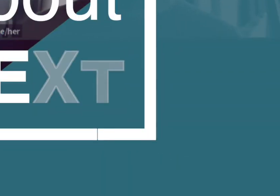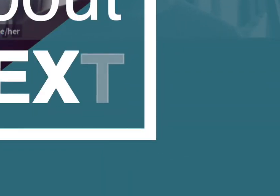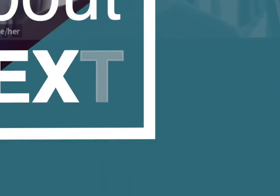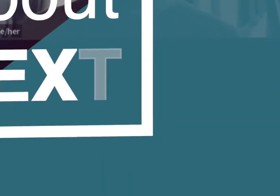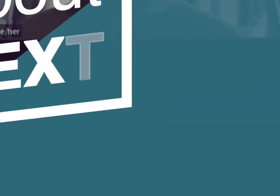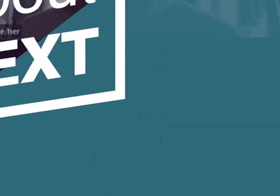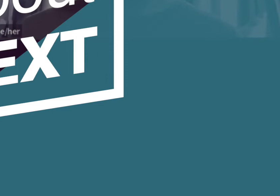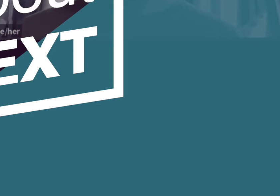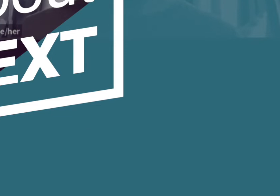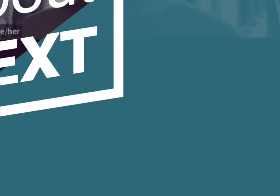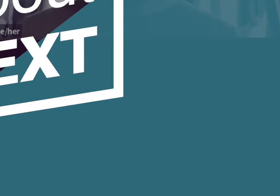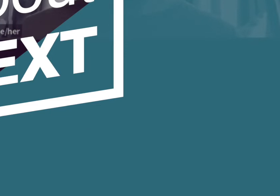“Ask About Alt Text.”